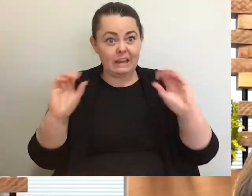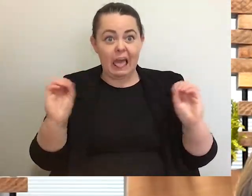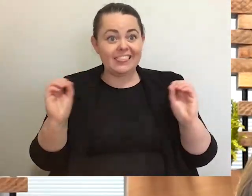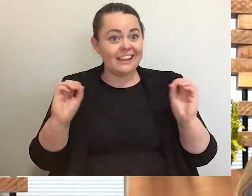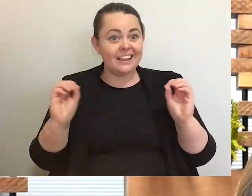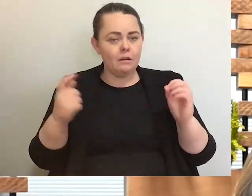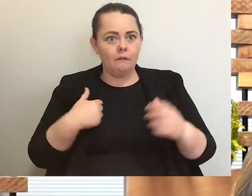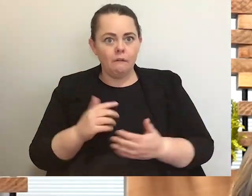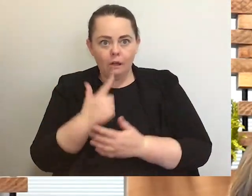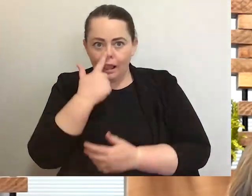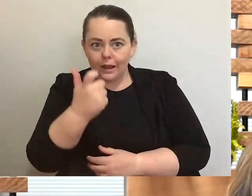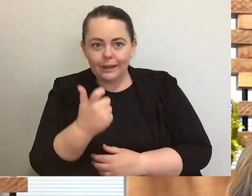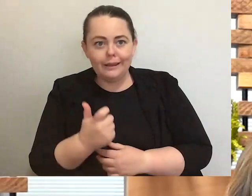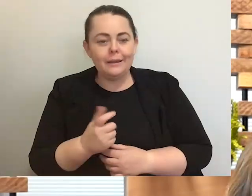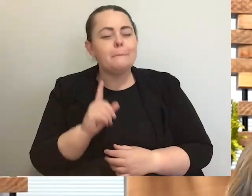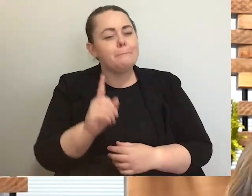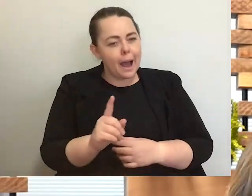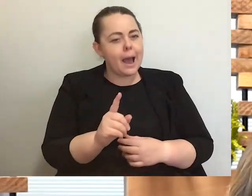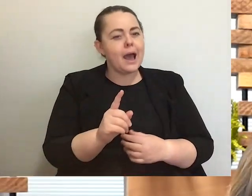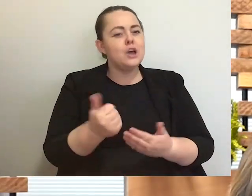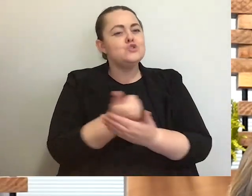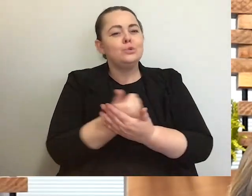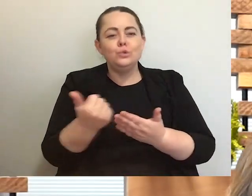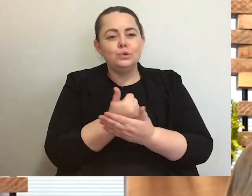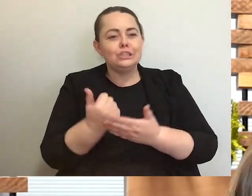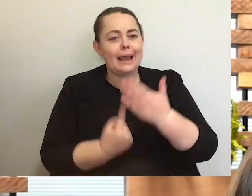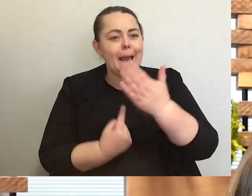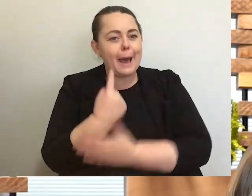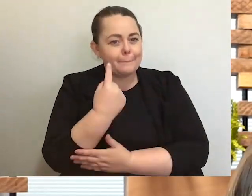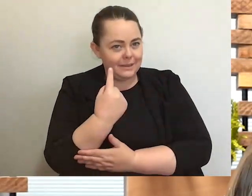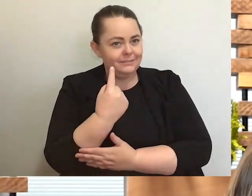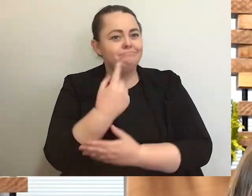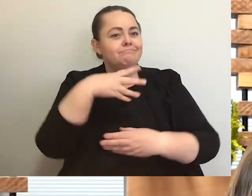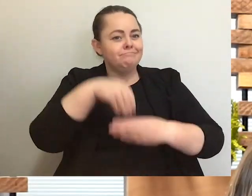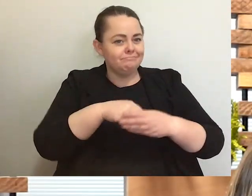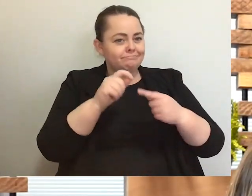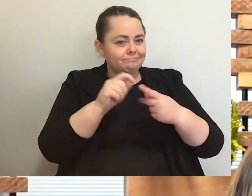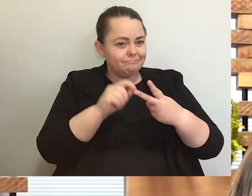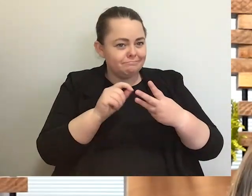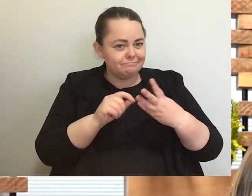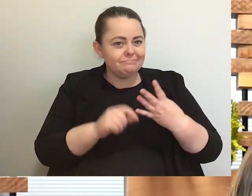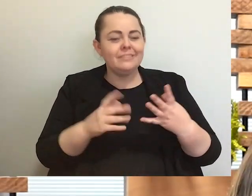But we do often see a smooth transition where we do see both physical and mental changes.